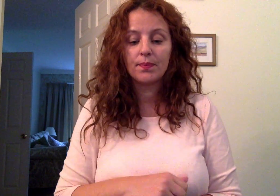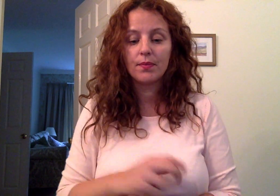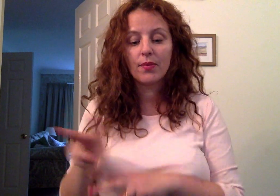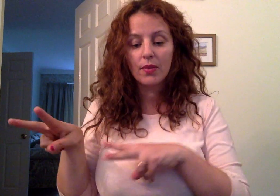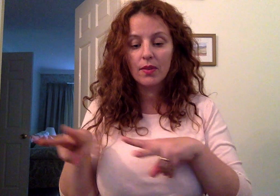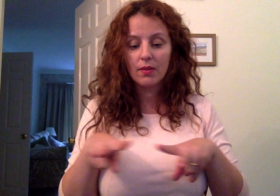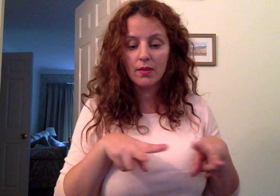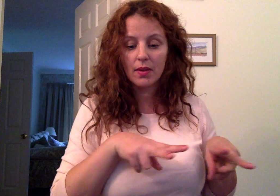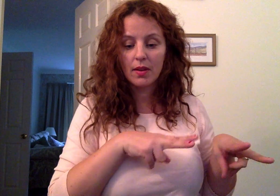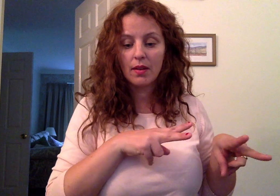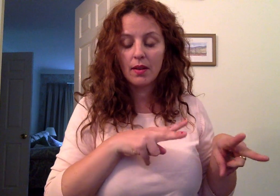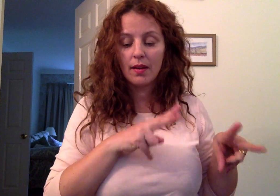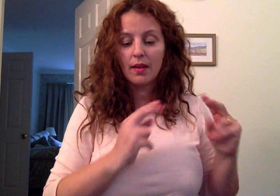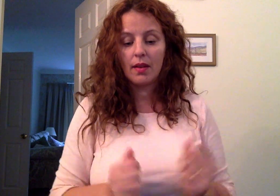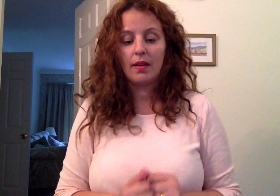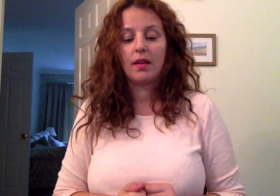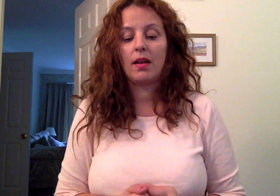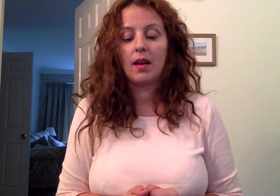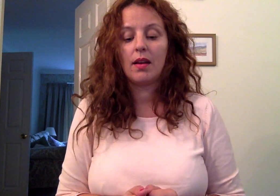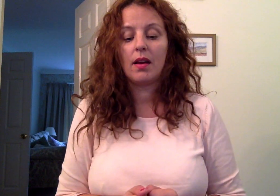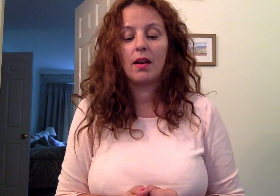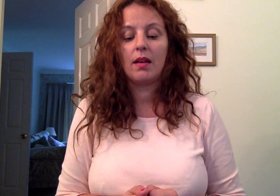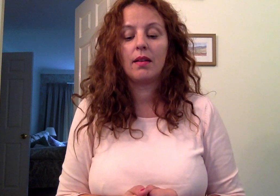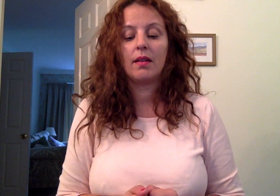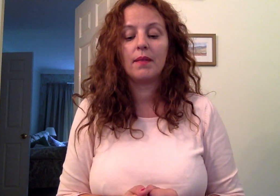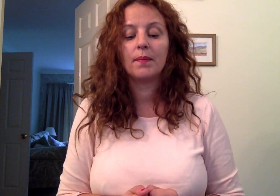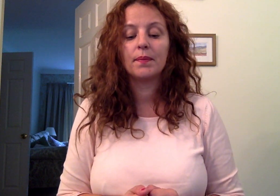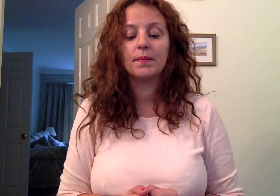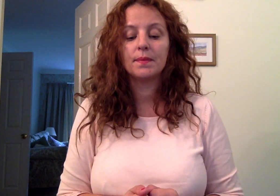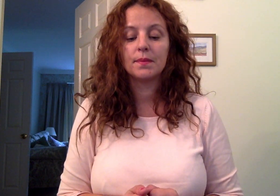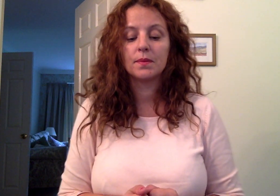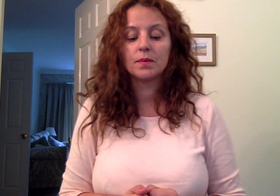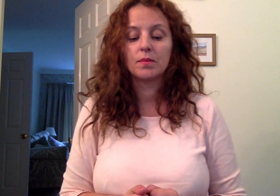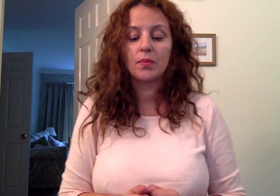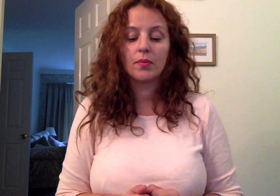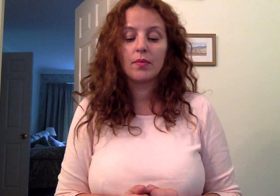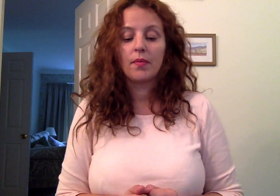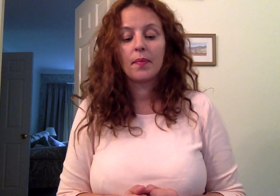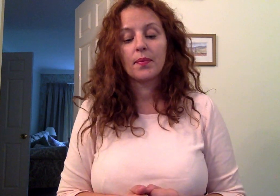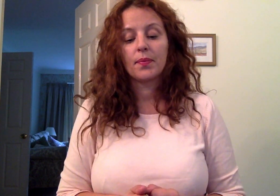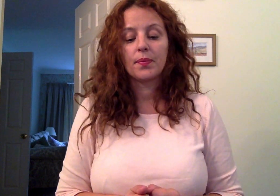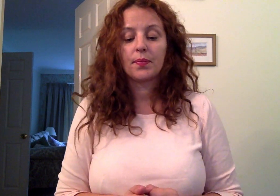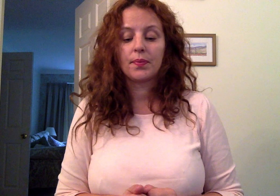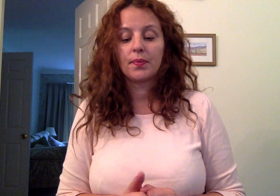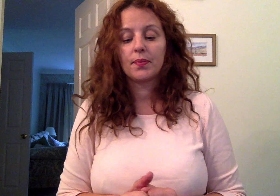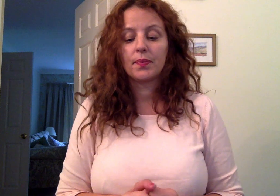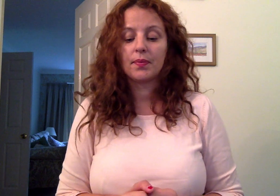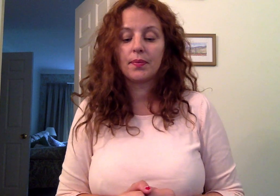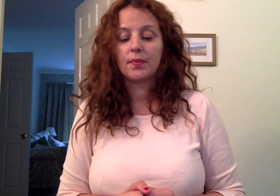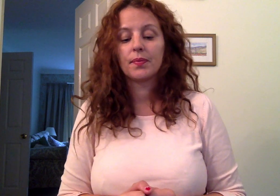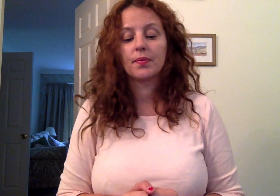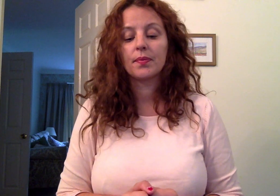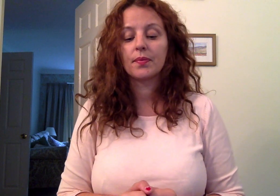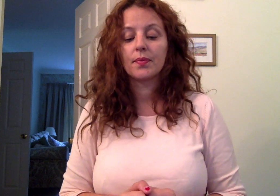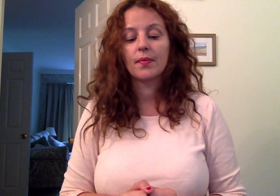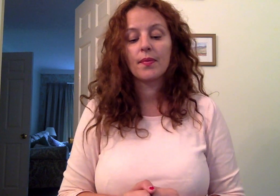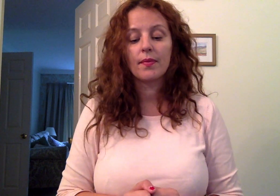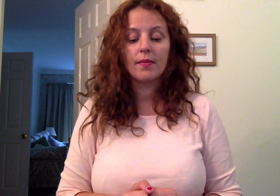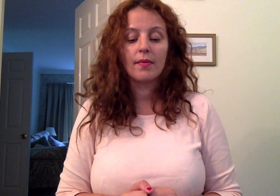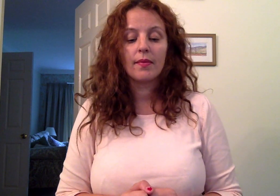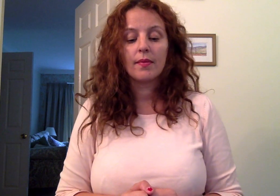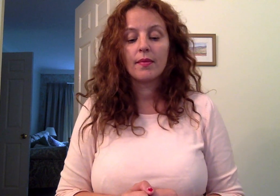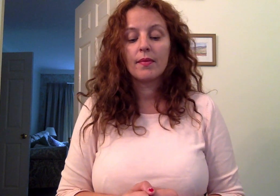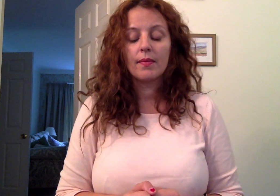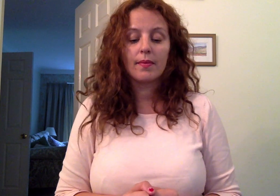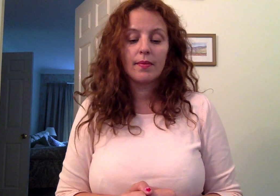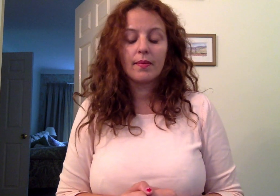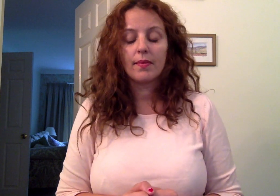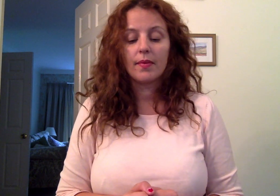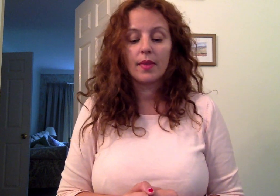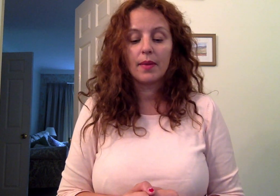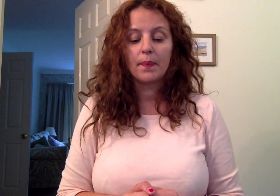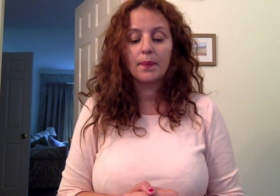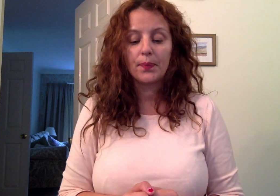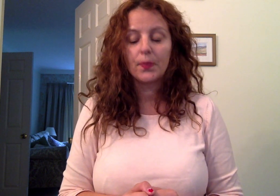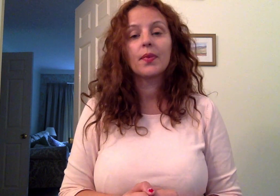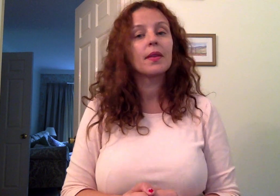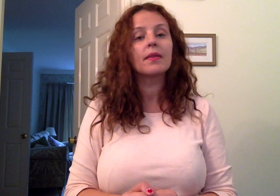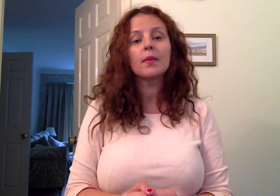I would really like to travel the world but it's so expensive, maybe in the future, I'll have to wait and see.